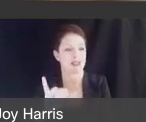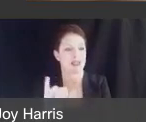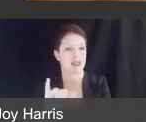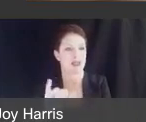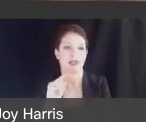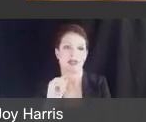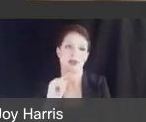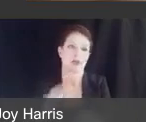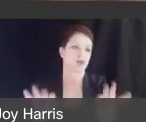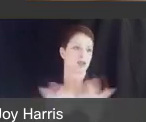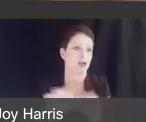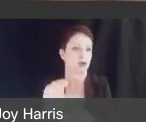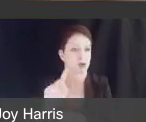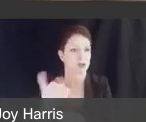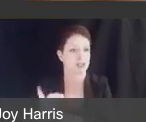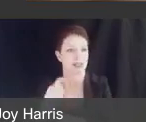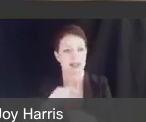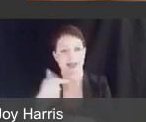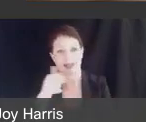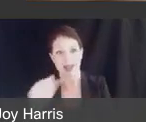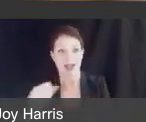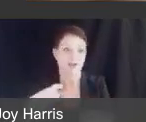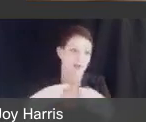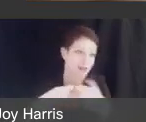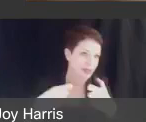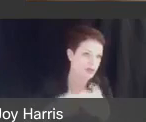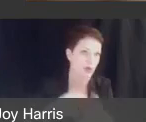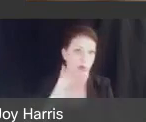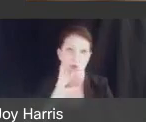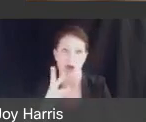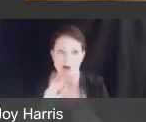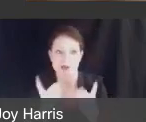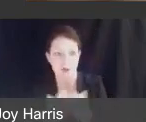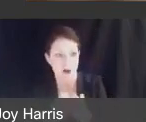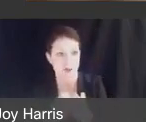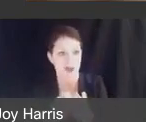like you know the electric company, the water companies, the Limerick Generating Station,